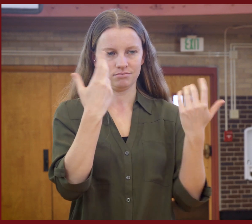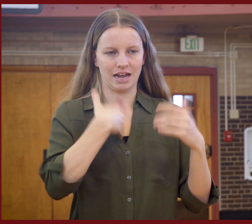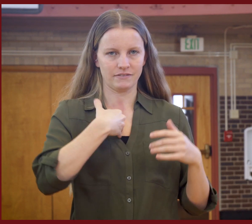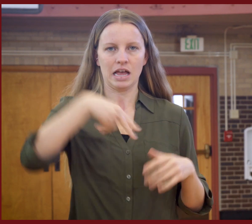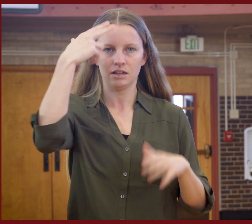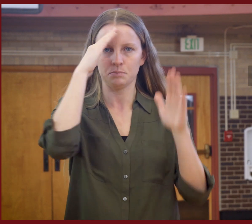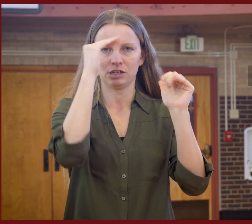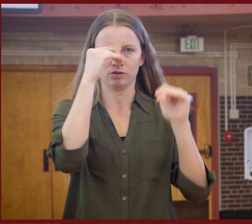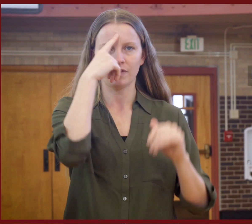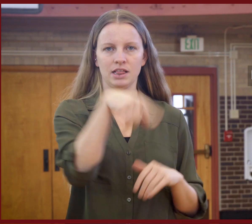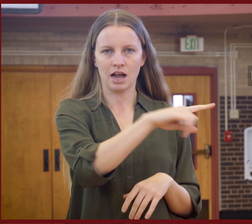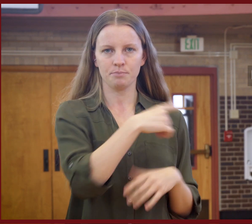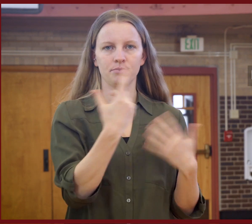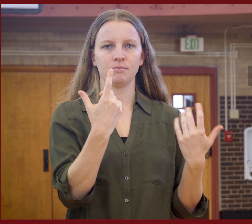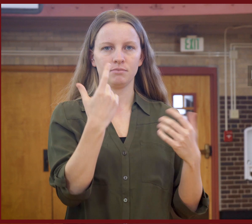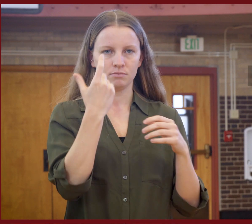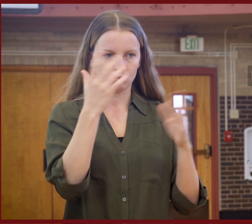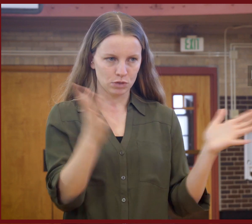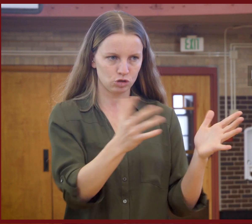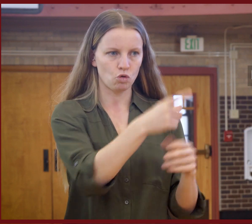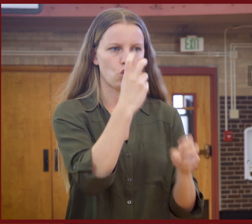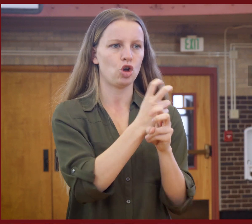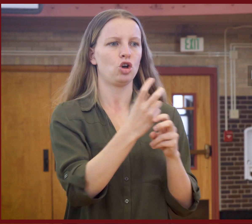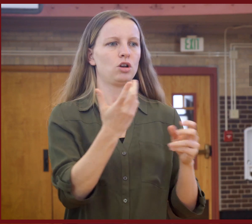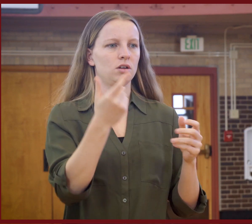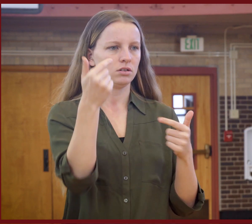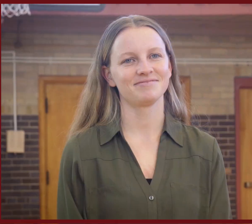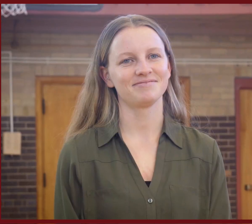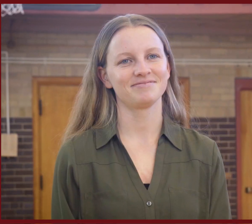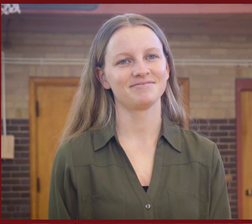Still have high expectations for them. Encourage them to work hard.